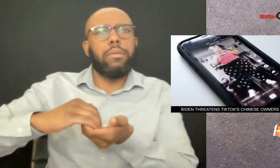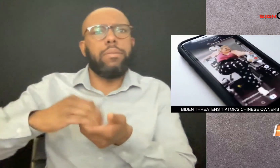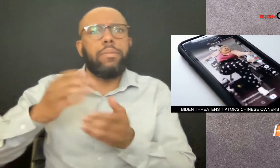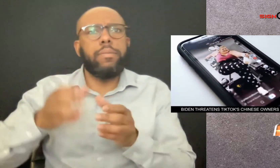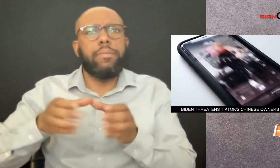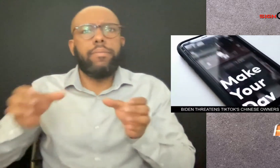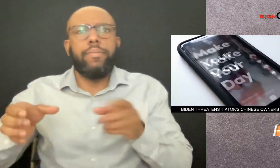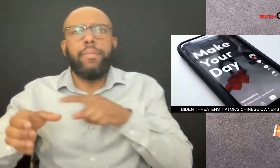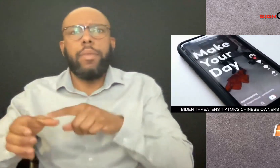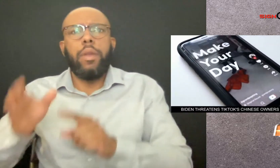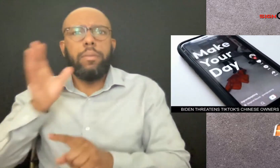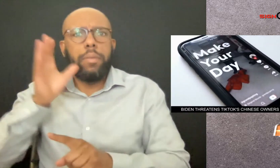bite dance